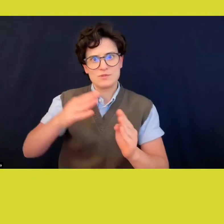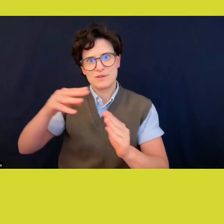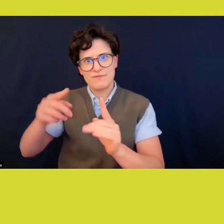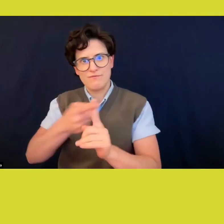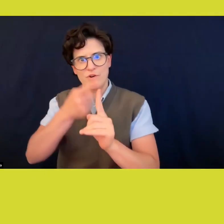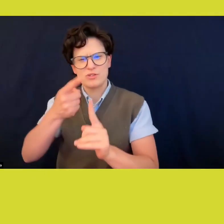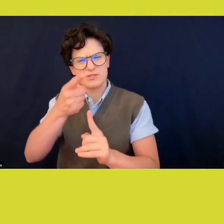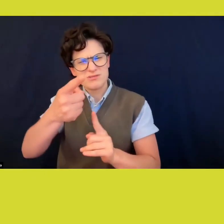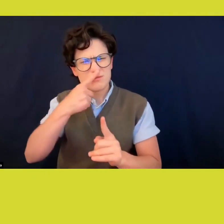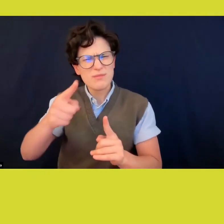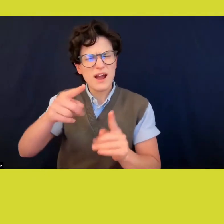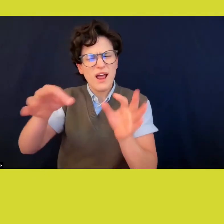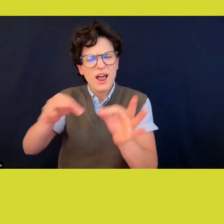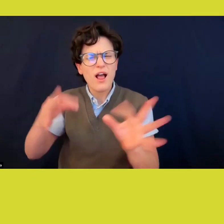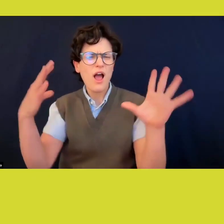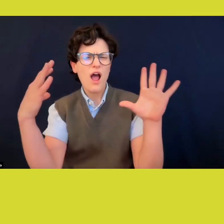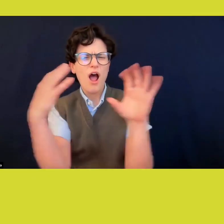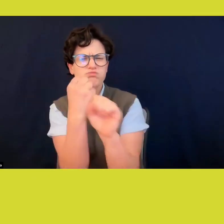is and how you came to embrace it?